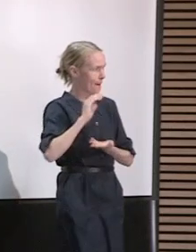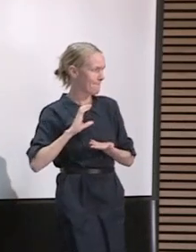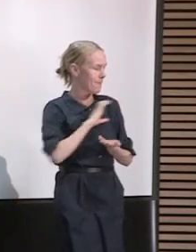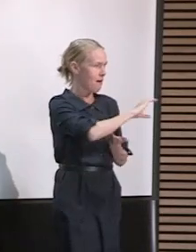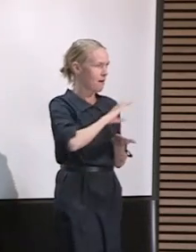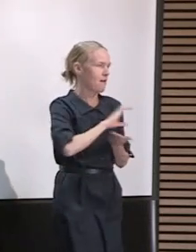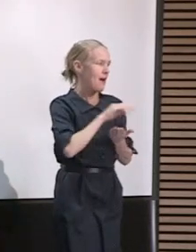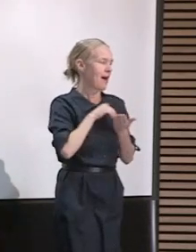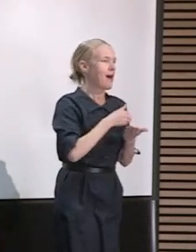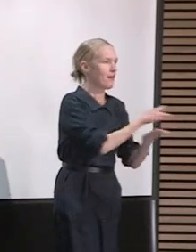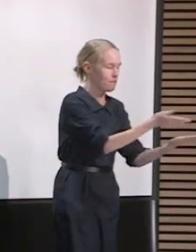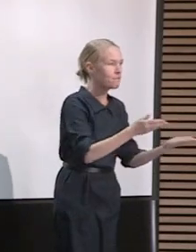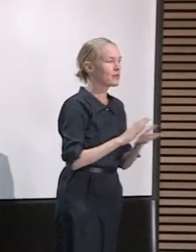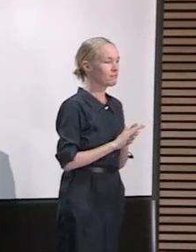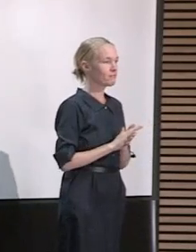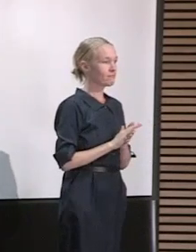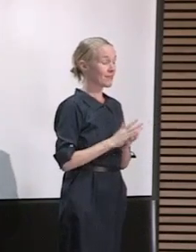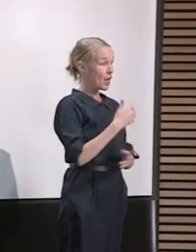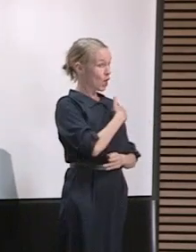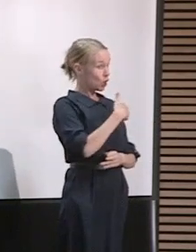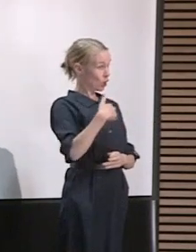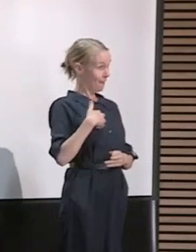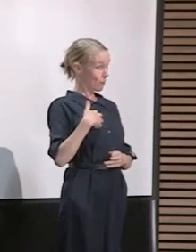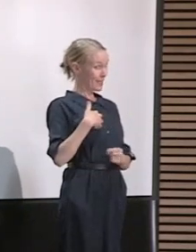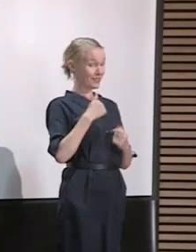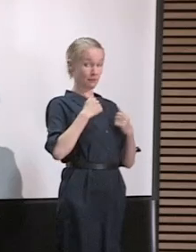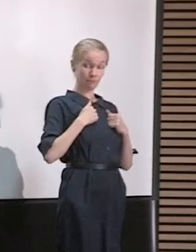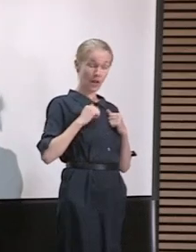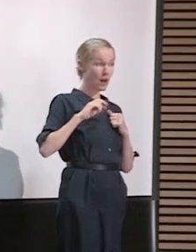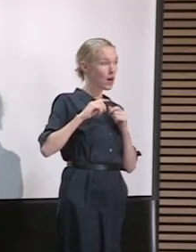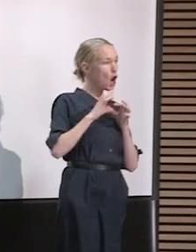that they need. I can tell